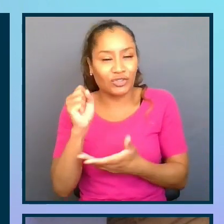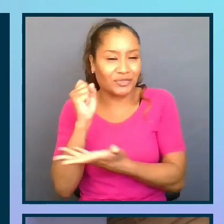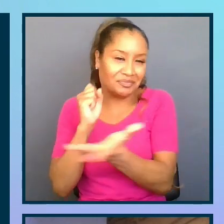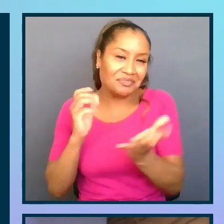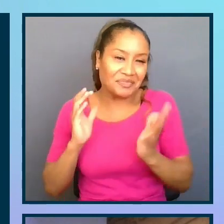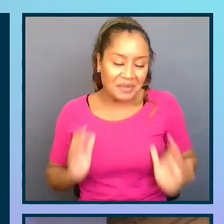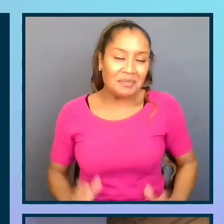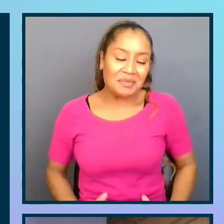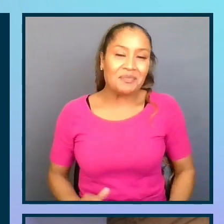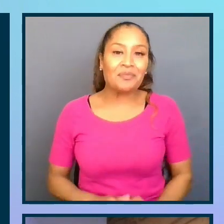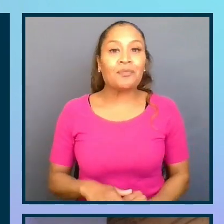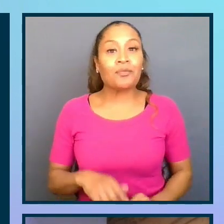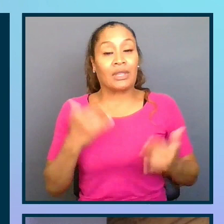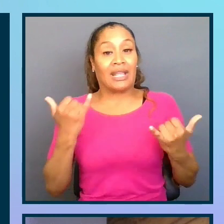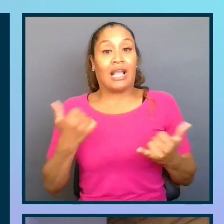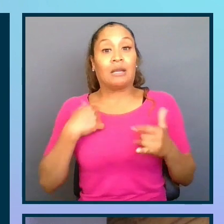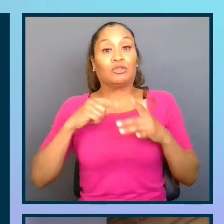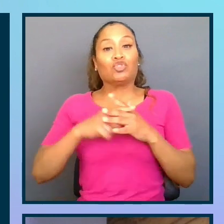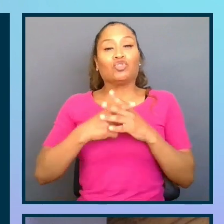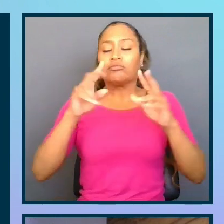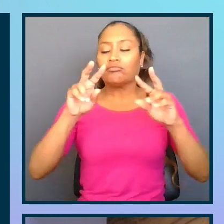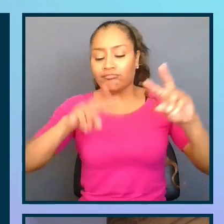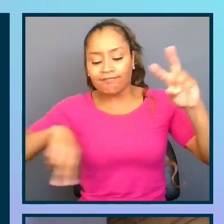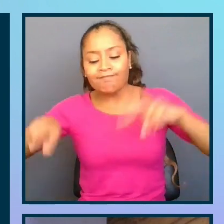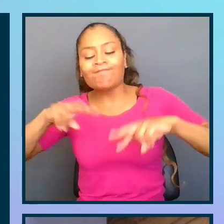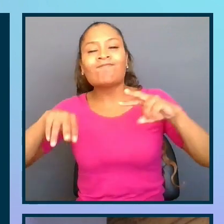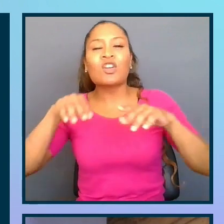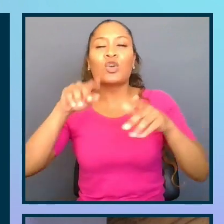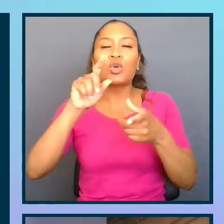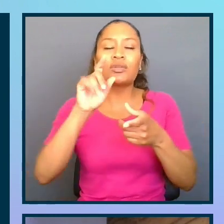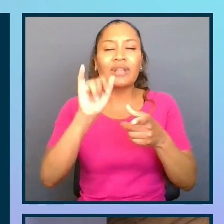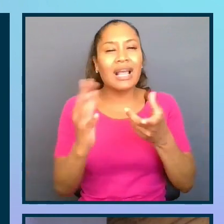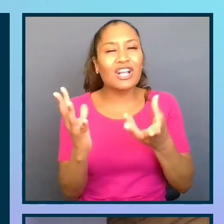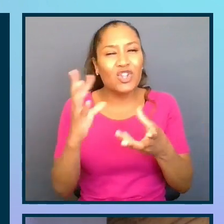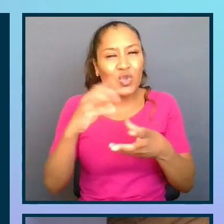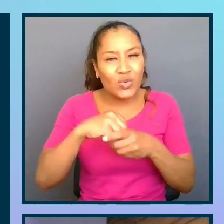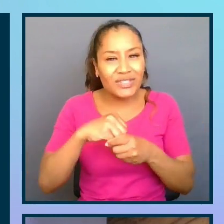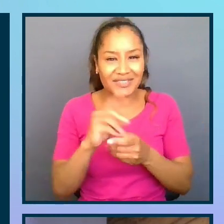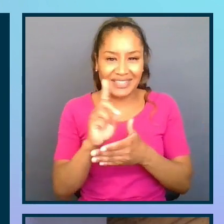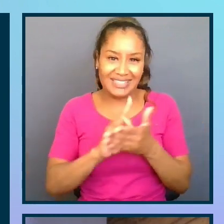So this is where we're gonna start looking at inclusive design principles, 'cause this is how we get to that goal.